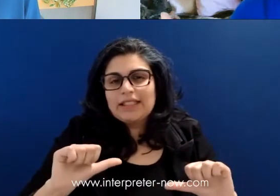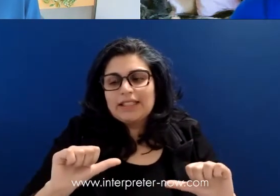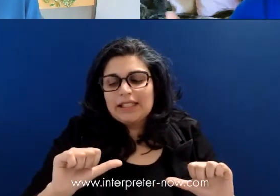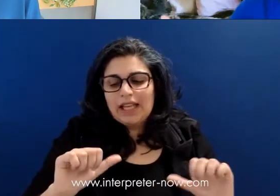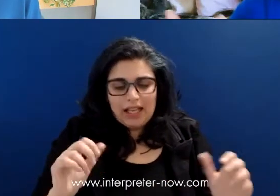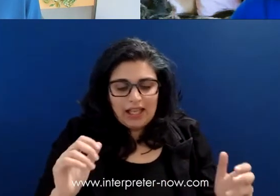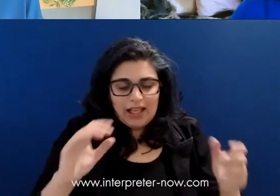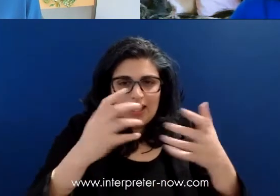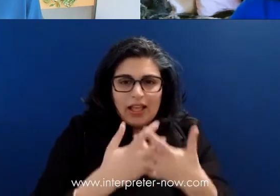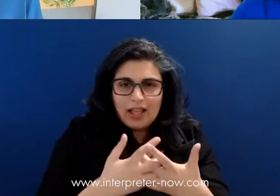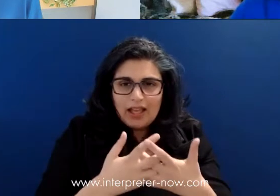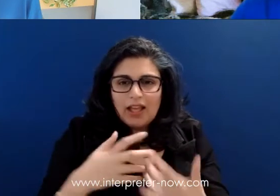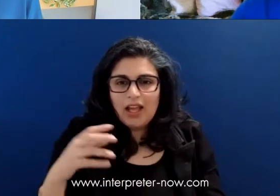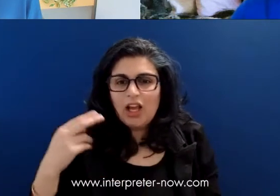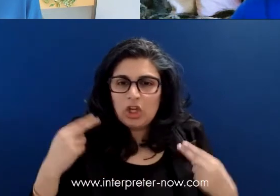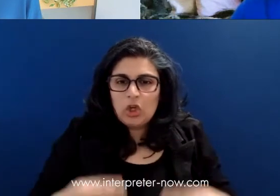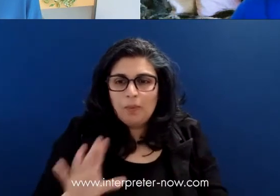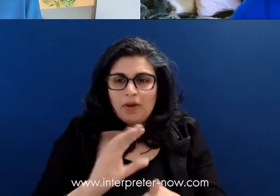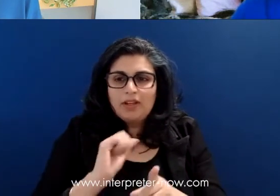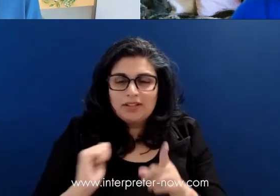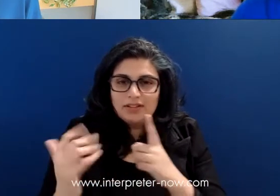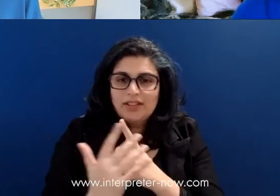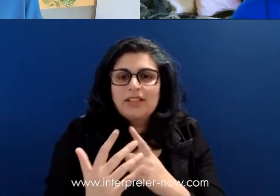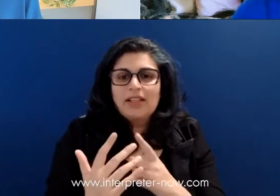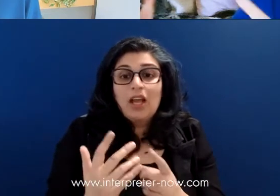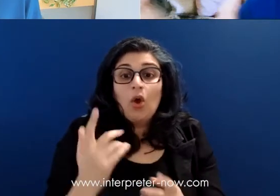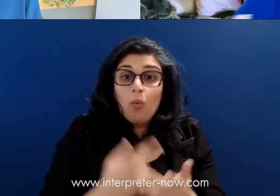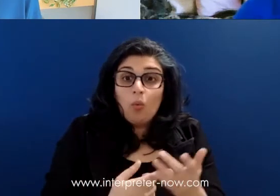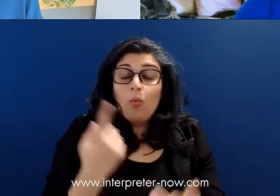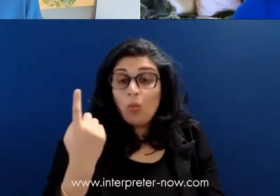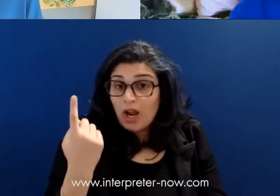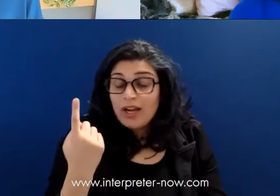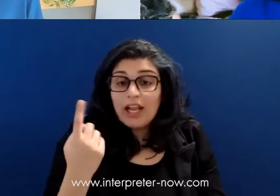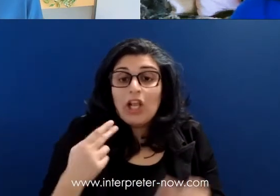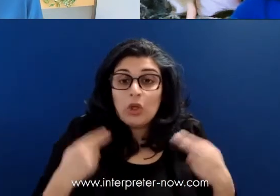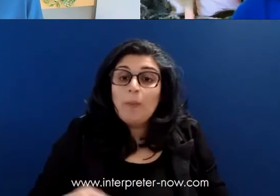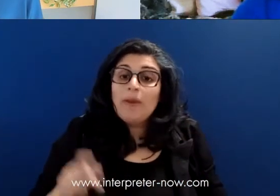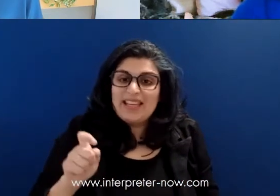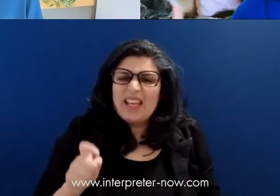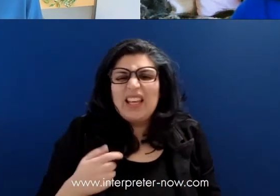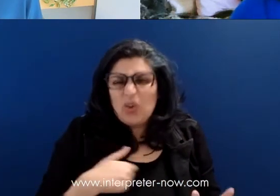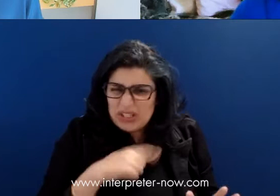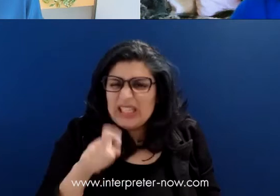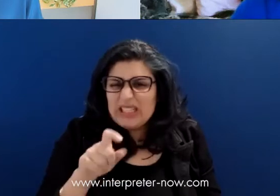of the human needs that we have is to work, actually. Now the work doesn't have to be in a formal workplace, but one of the needs that we have